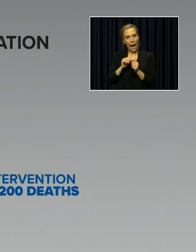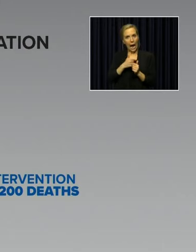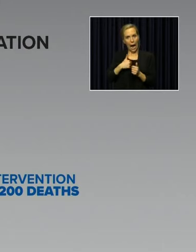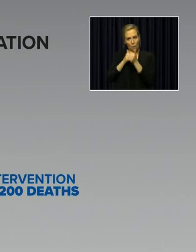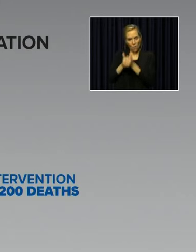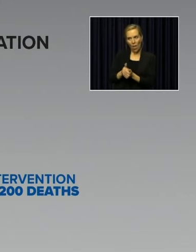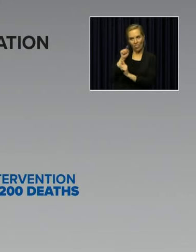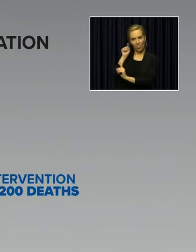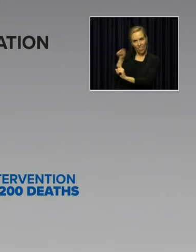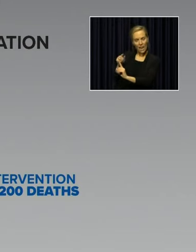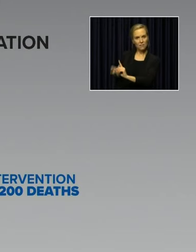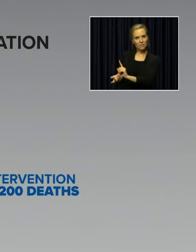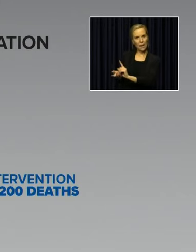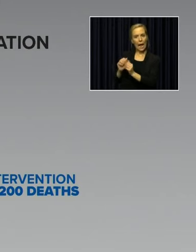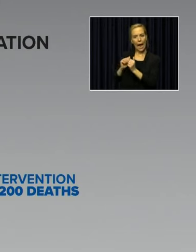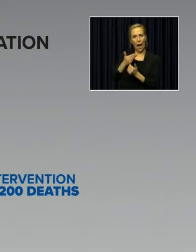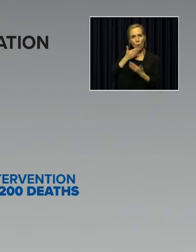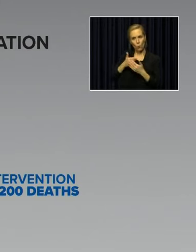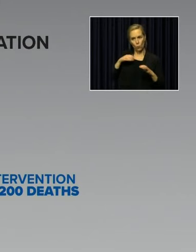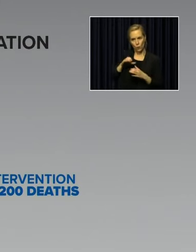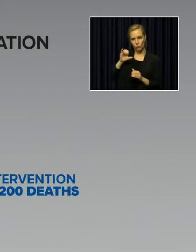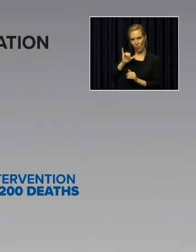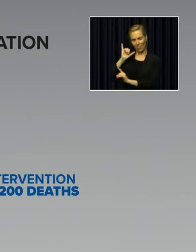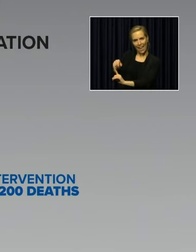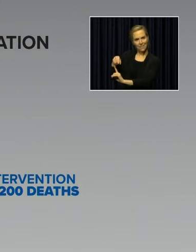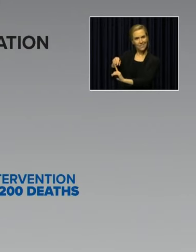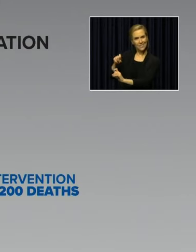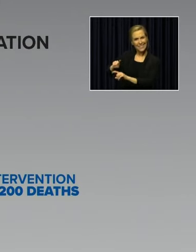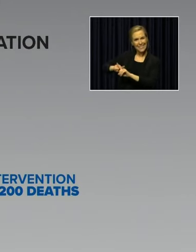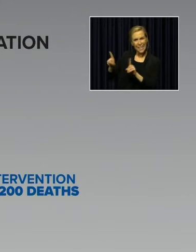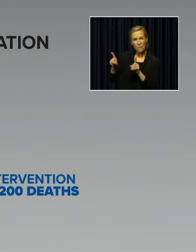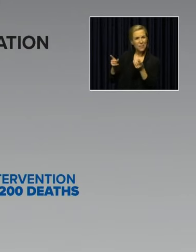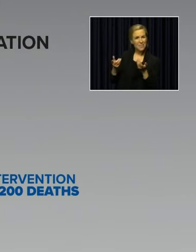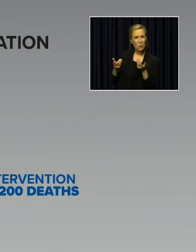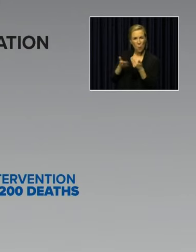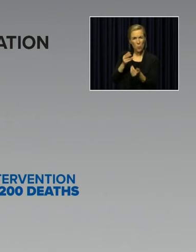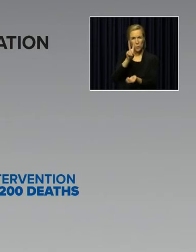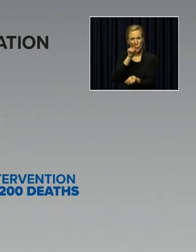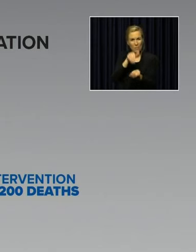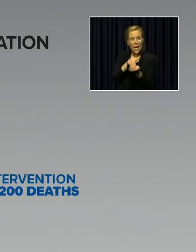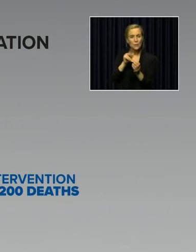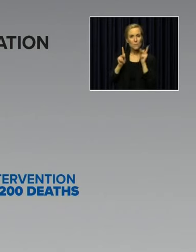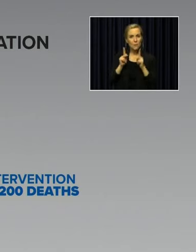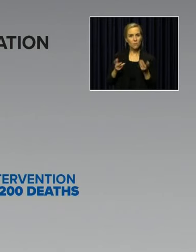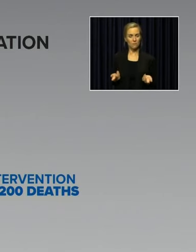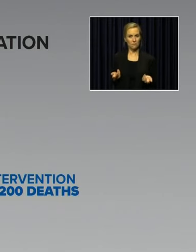KENTUCKIANS WITH US OR NOT. SO AGAIN, LET'S REMEMBER, THESE ARE REAL PEOPLE.